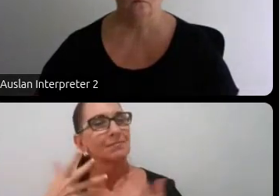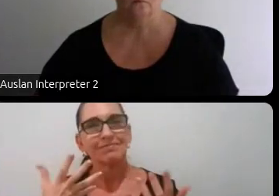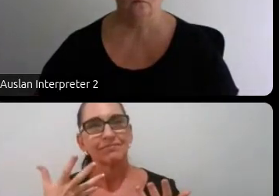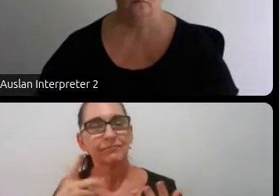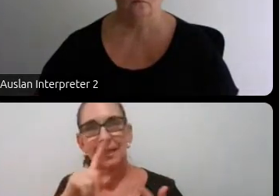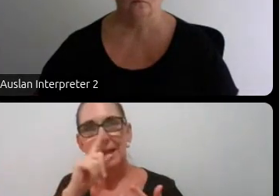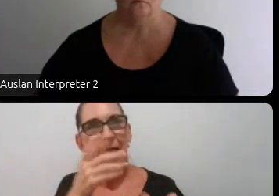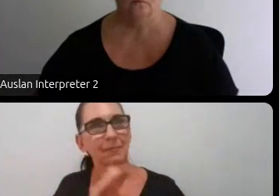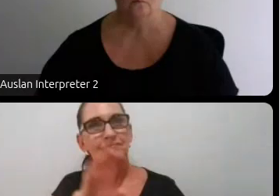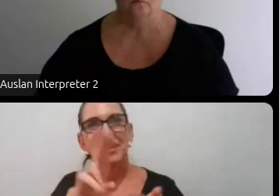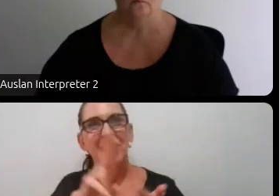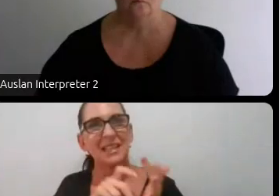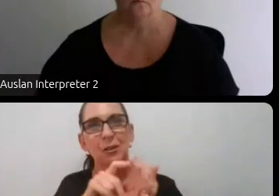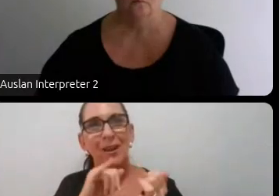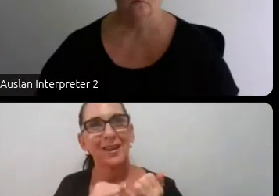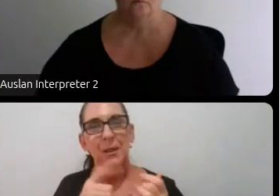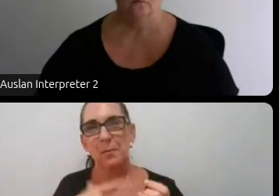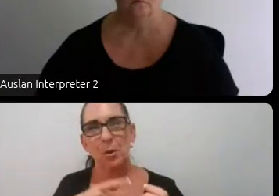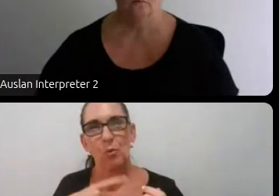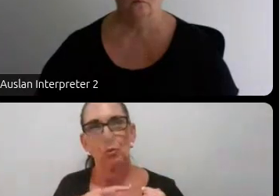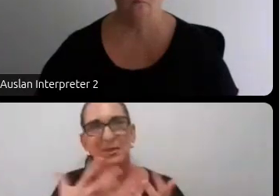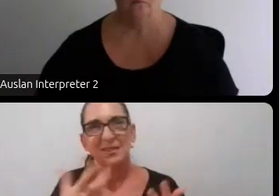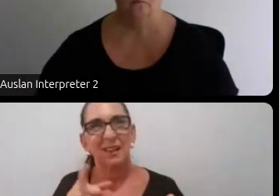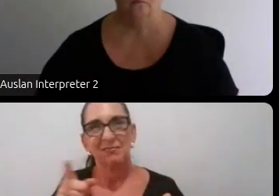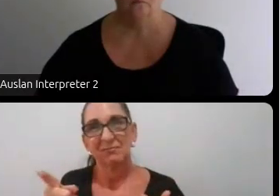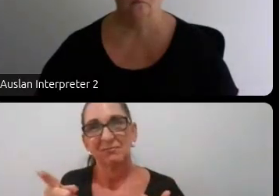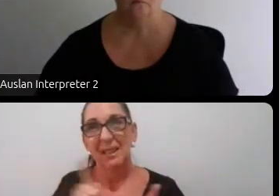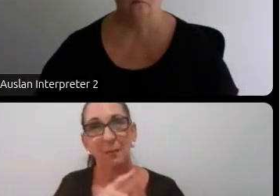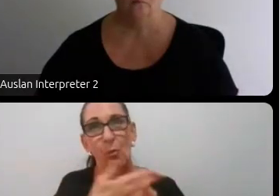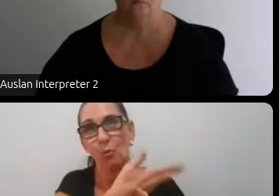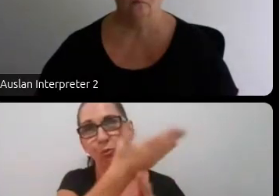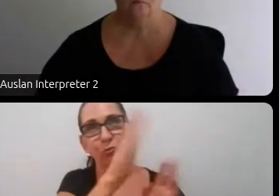be funded because it is typically considered standard in that it's commercially available.